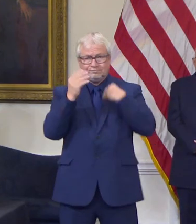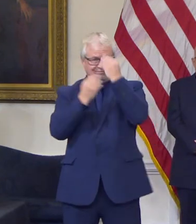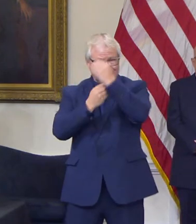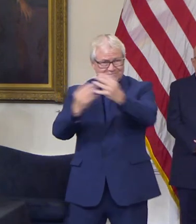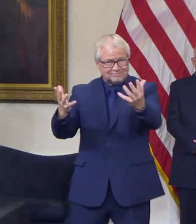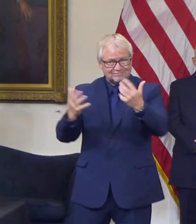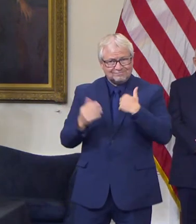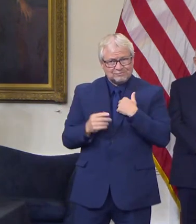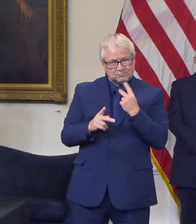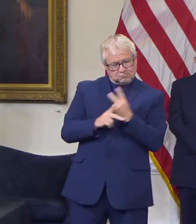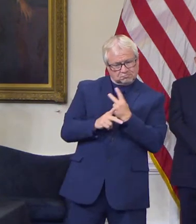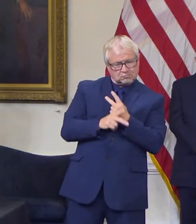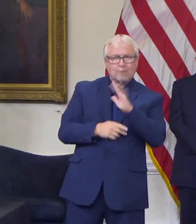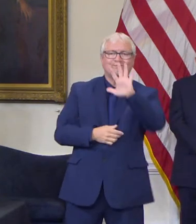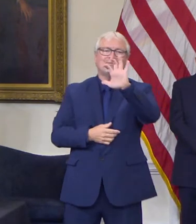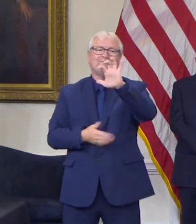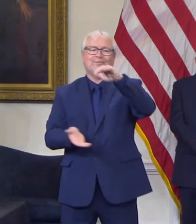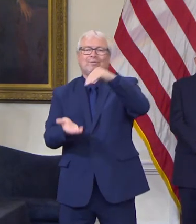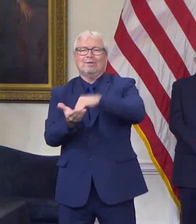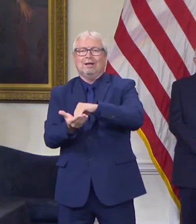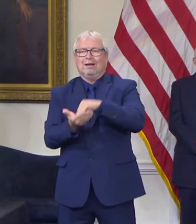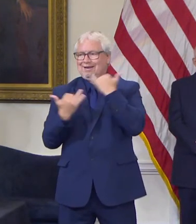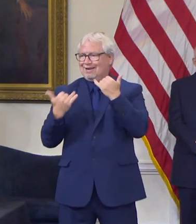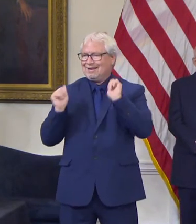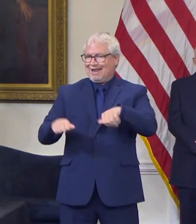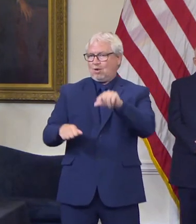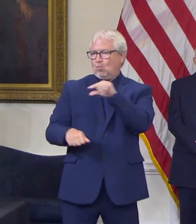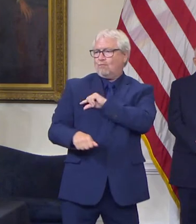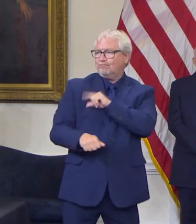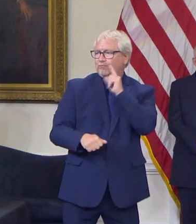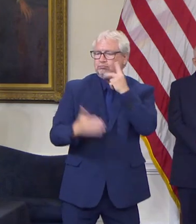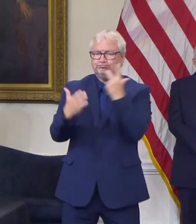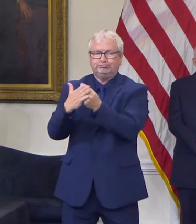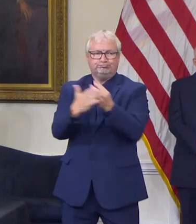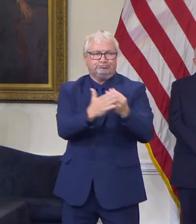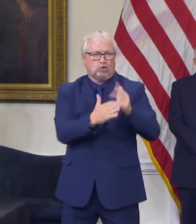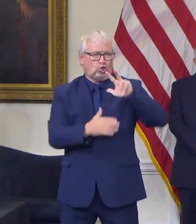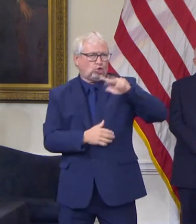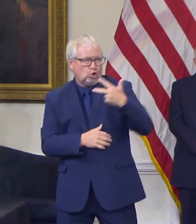We currently have an ample supply of more than 1 million Pfizer doses across the state.